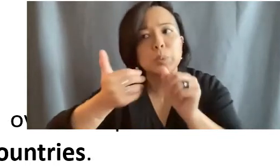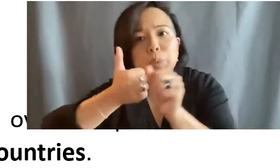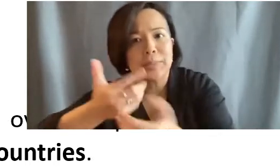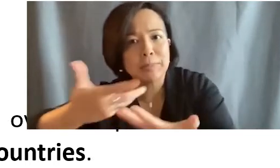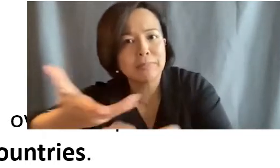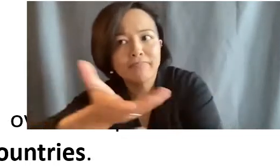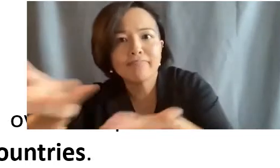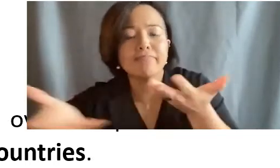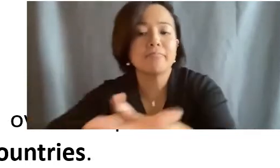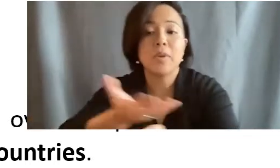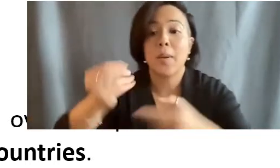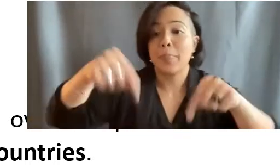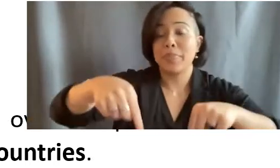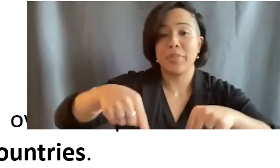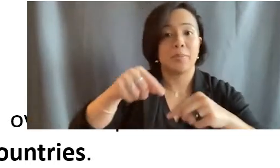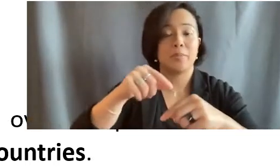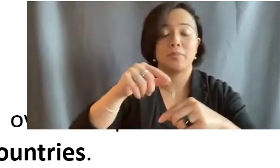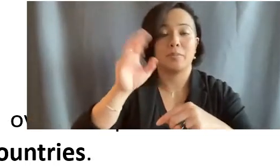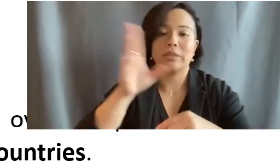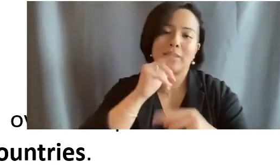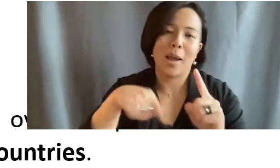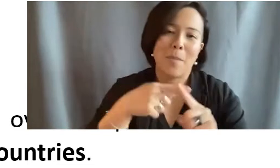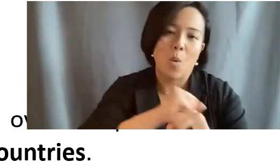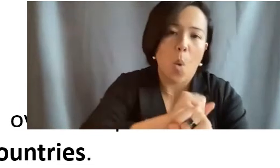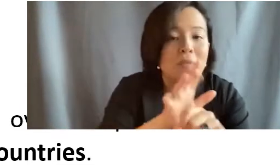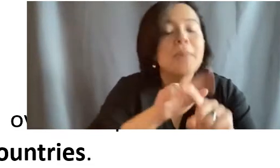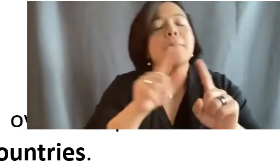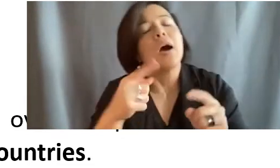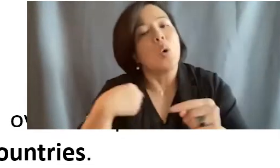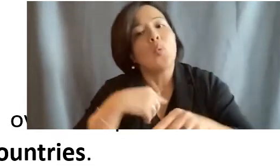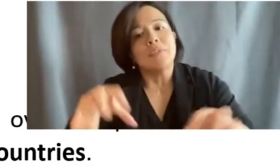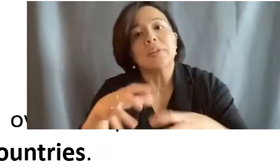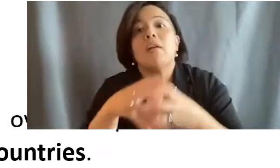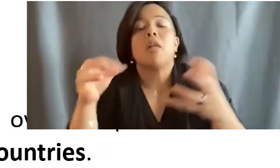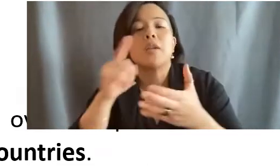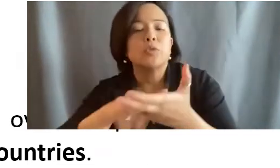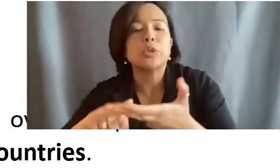which will share internationally on this and we're still learning.